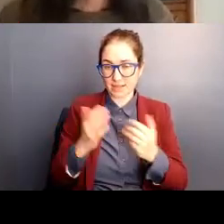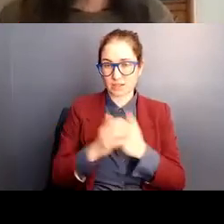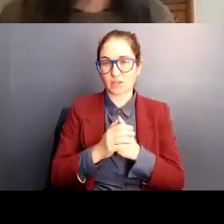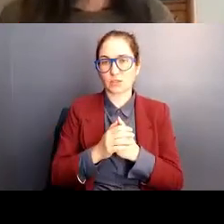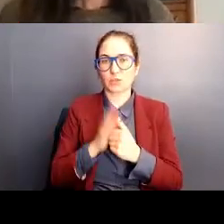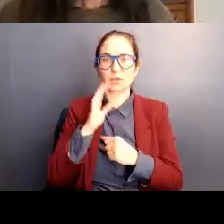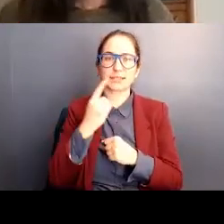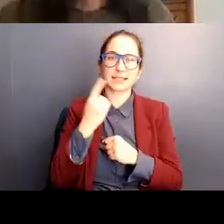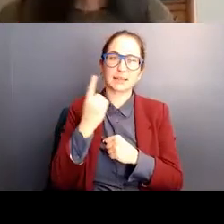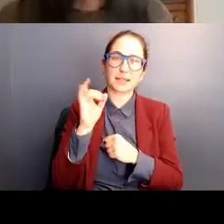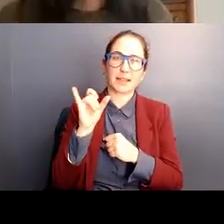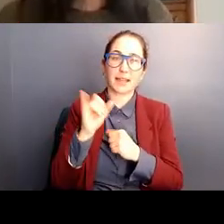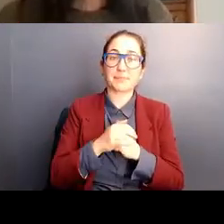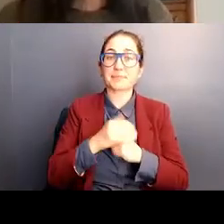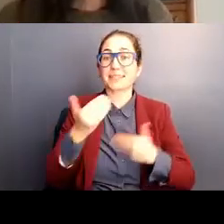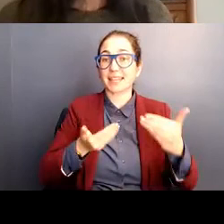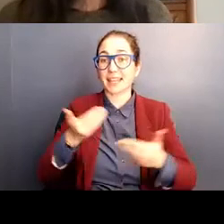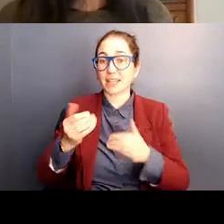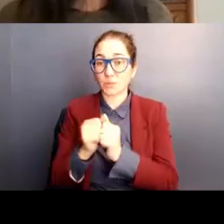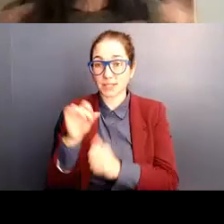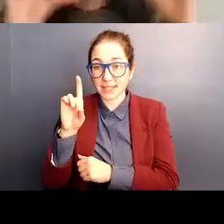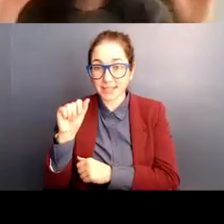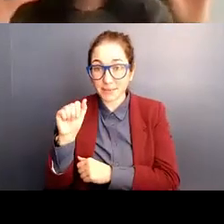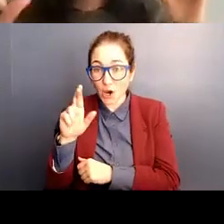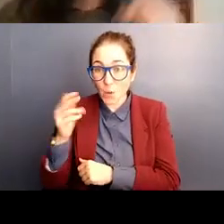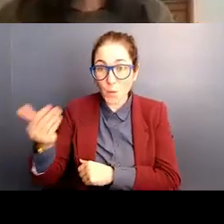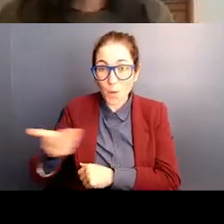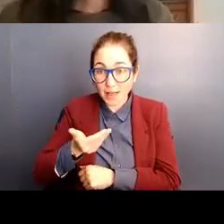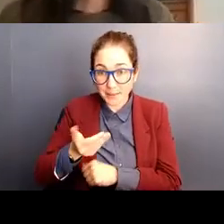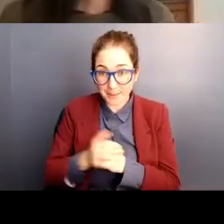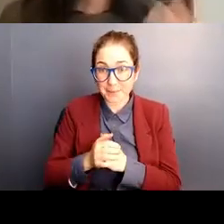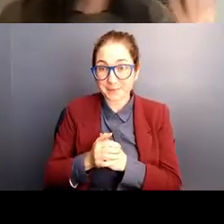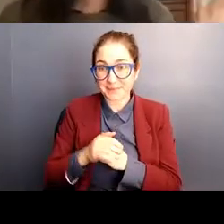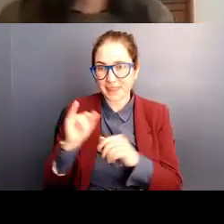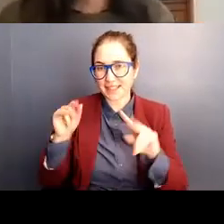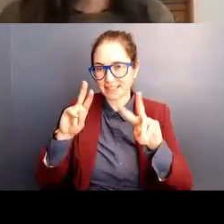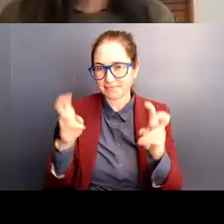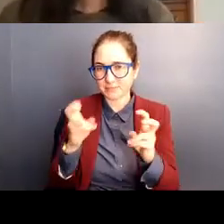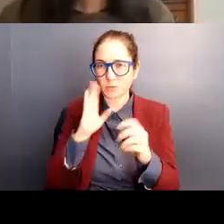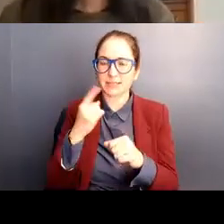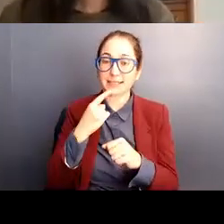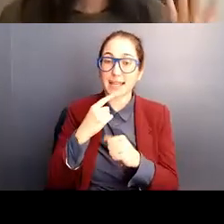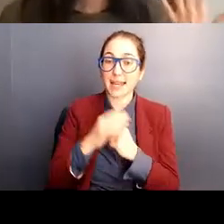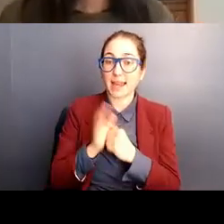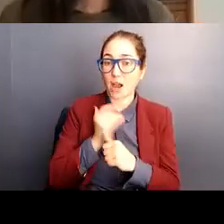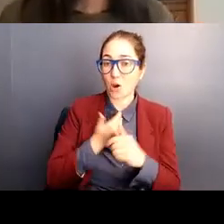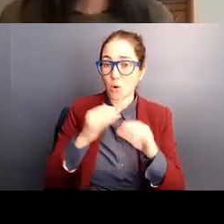the lines of: Guests with disabilities are welcome. And that's the header. And then we're saying, our organization is committed